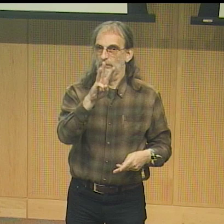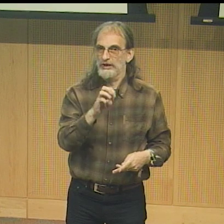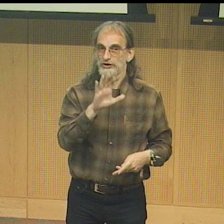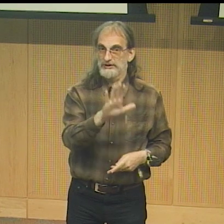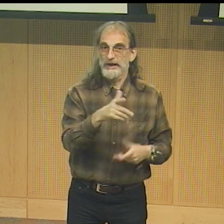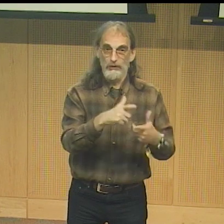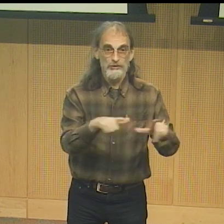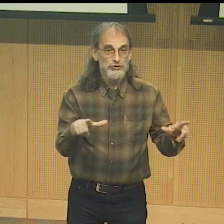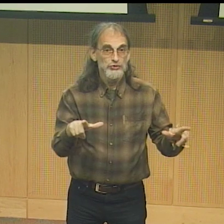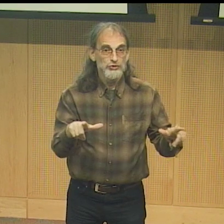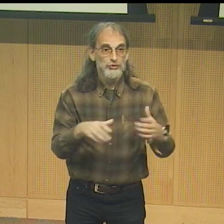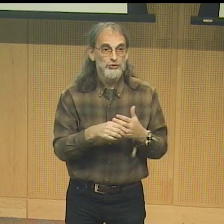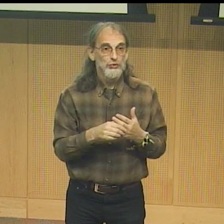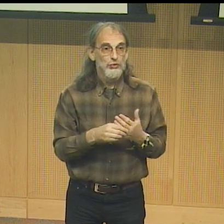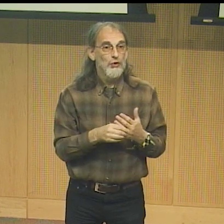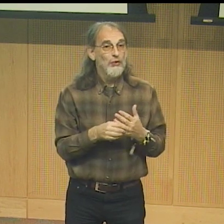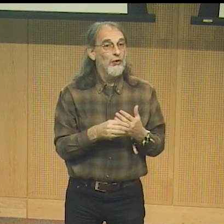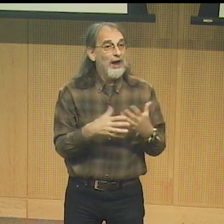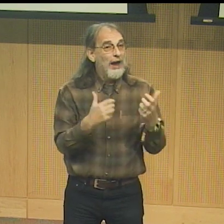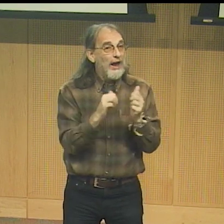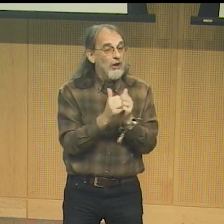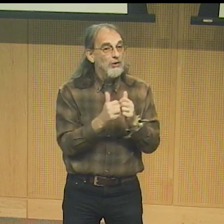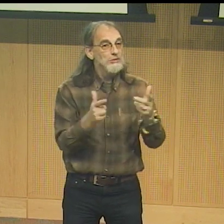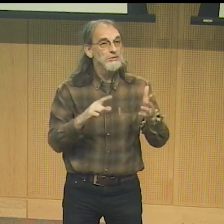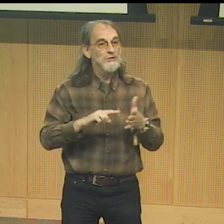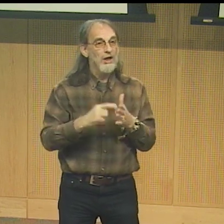So, what would happen in the morning when children arrive to school?